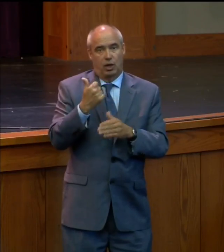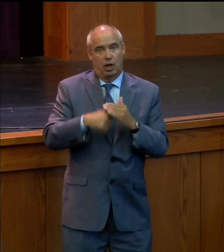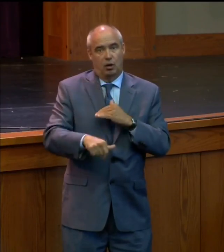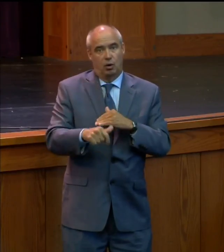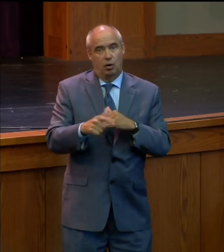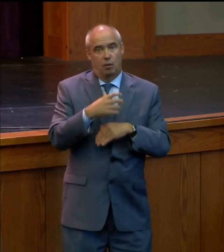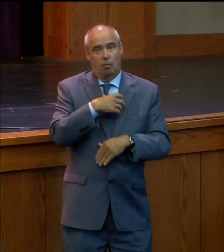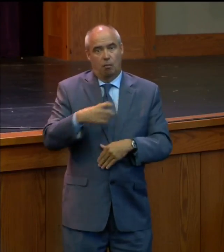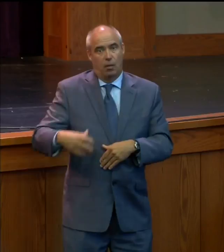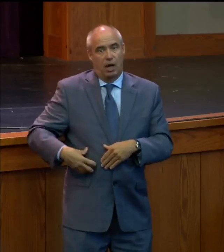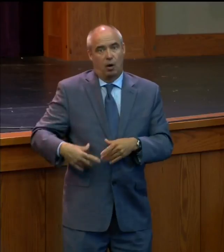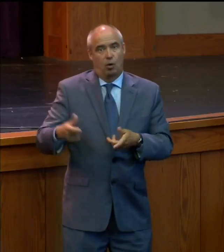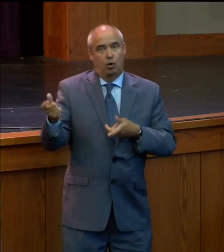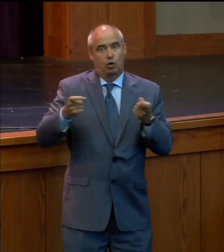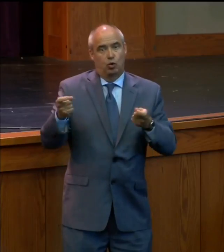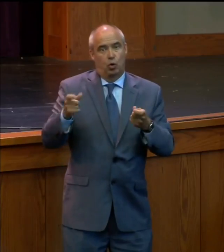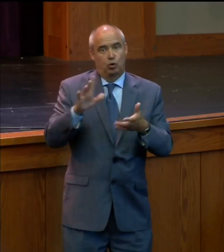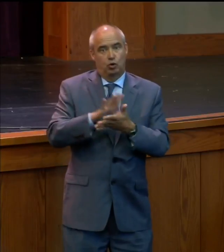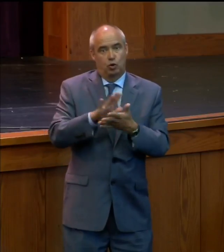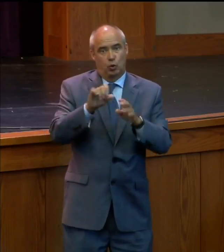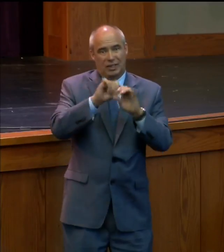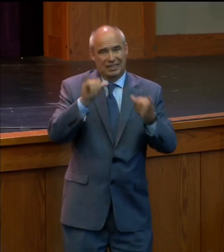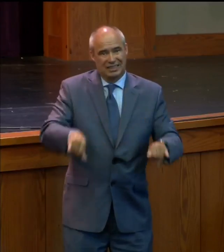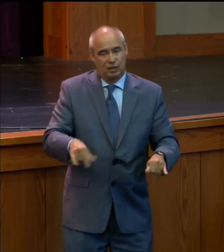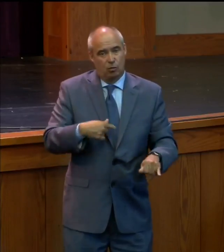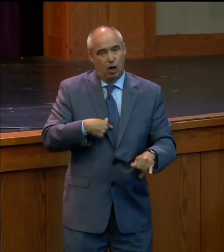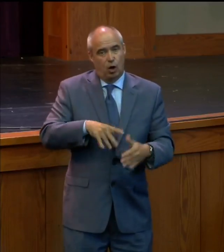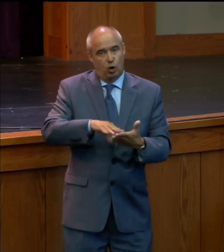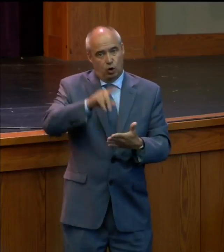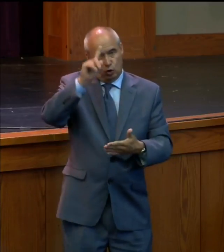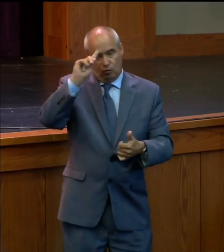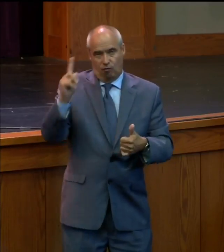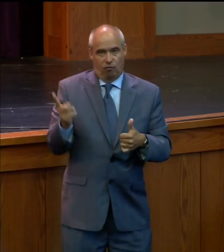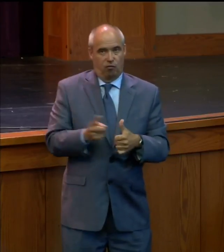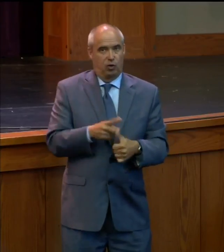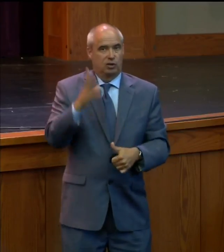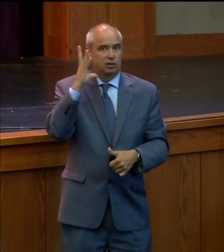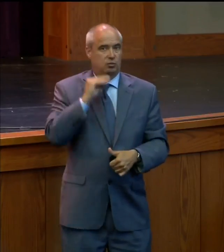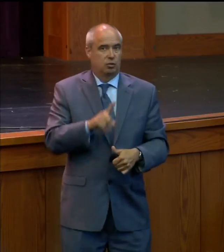CONTROL OF THE SCHOOL SYSTEM, I HAVE LEARNED FIRST HAND THE PROBLEMS THAT ARISE WHEN THE SYSTEM OF CHECKS AND BALANCES